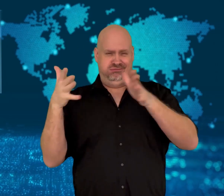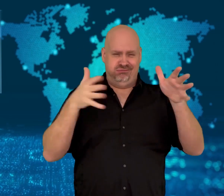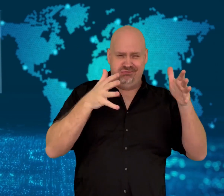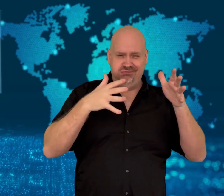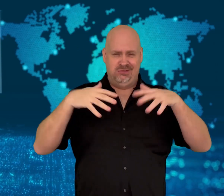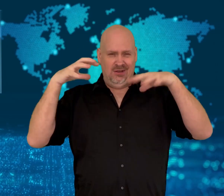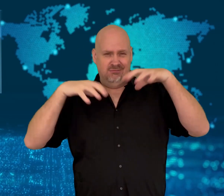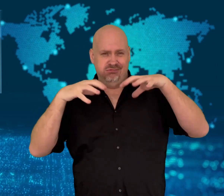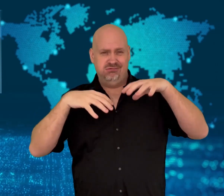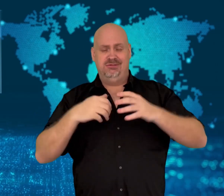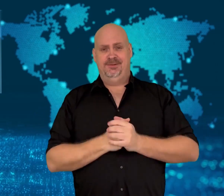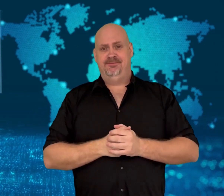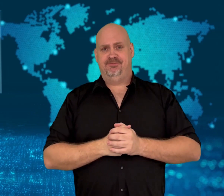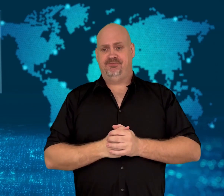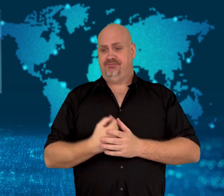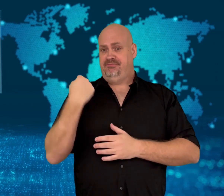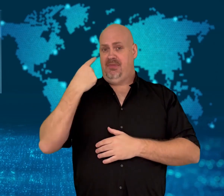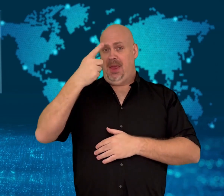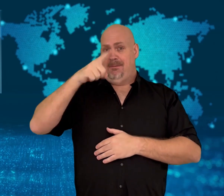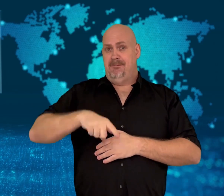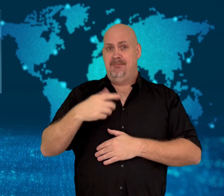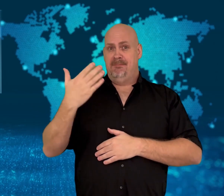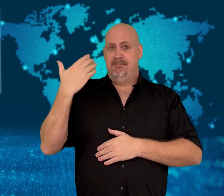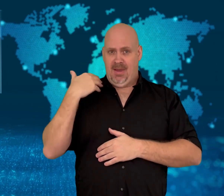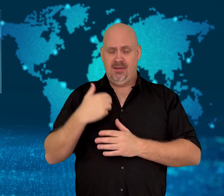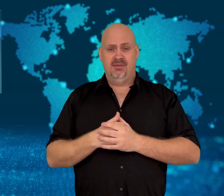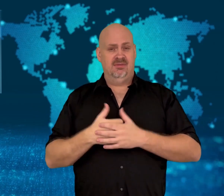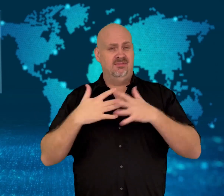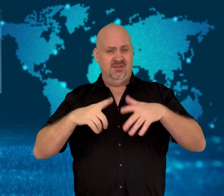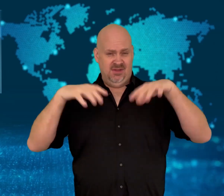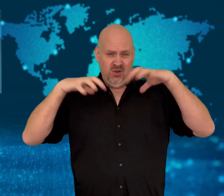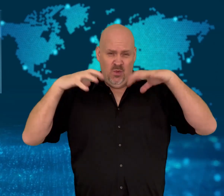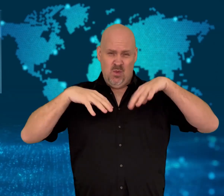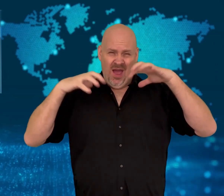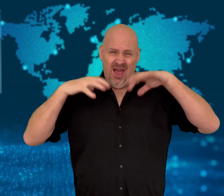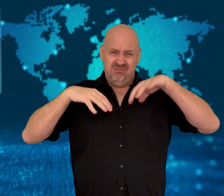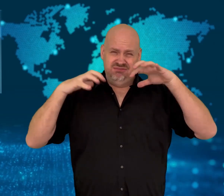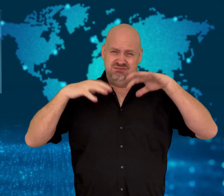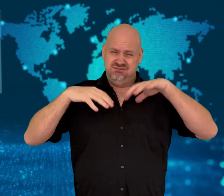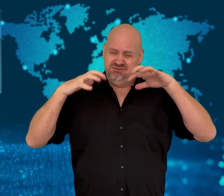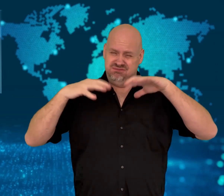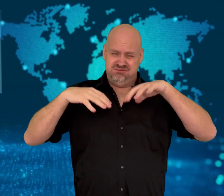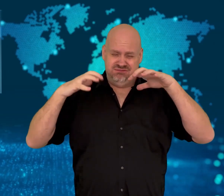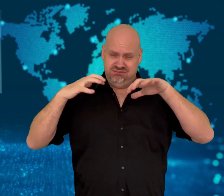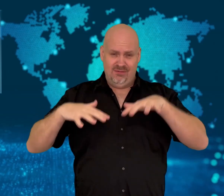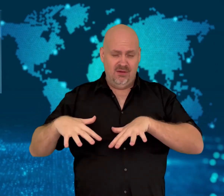and upper North Island in a few weeks.